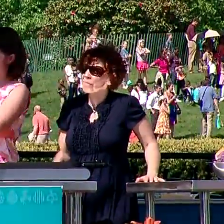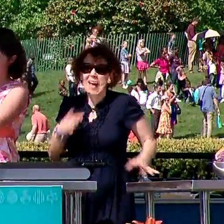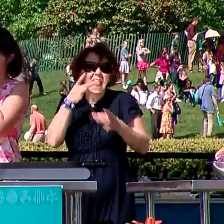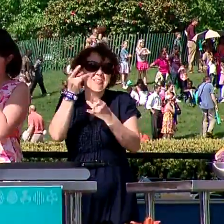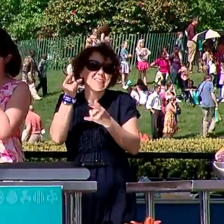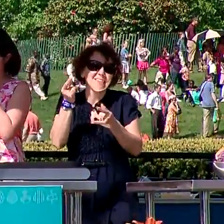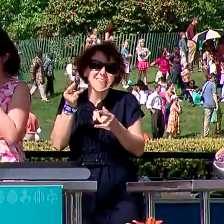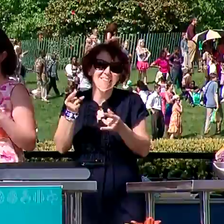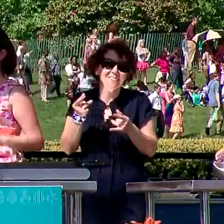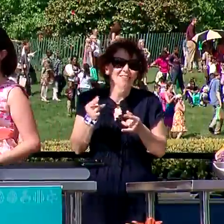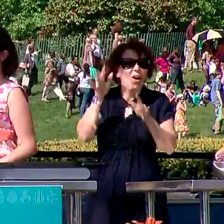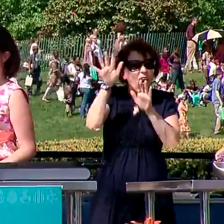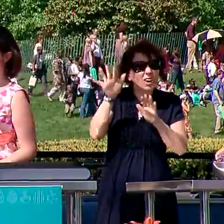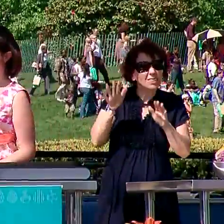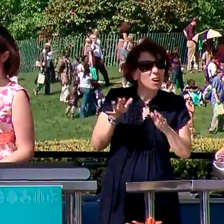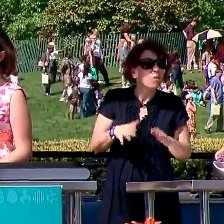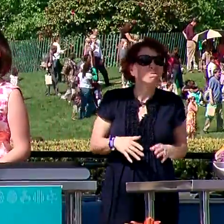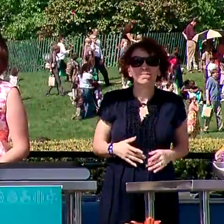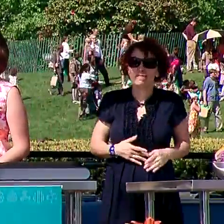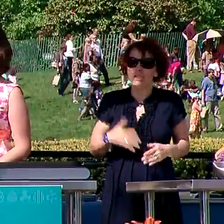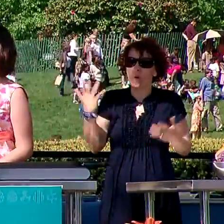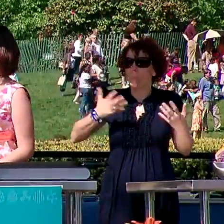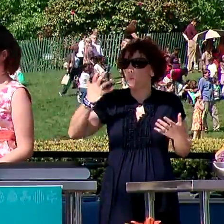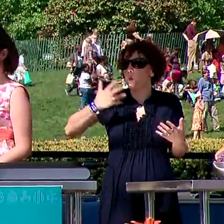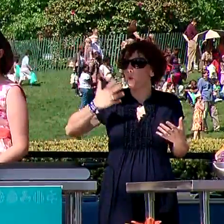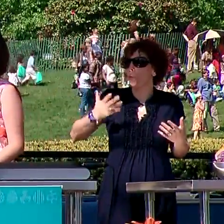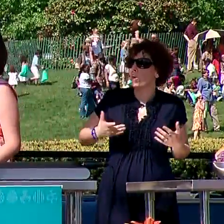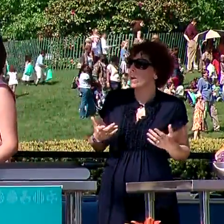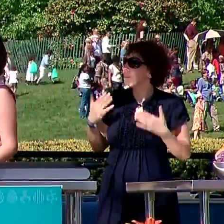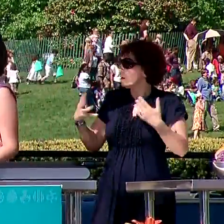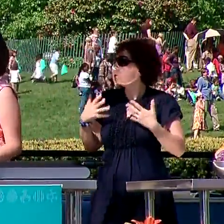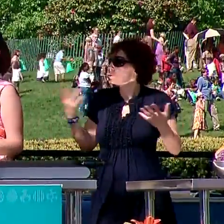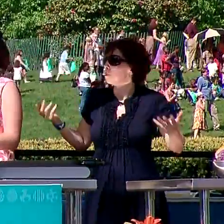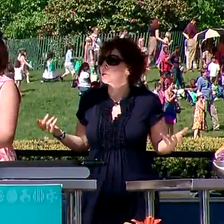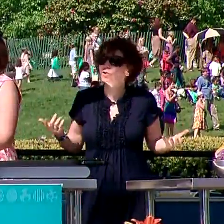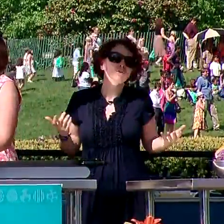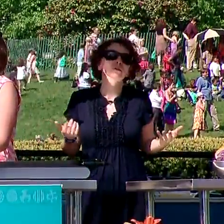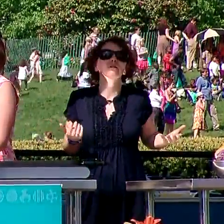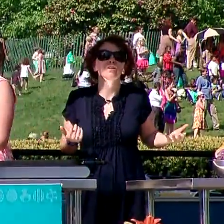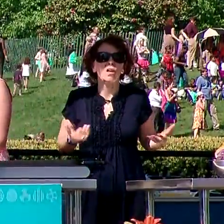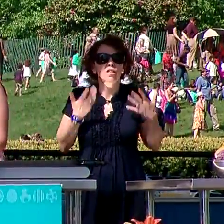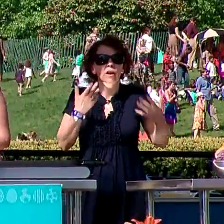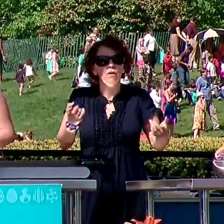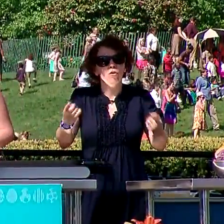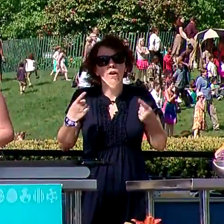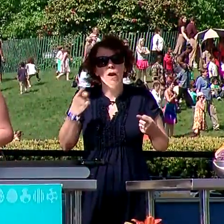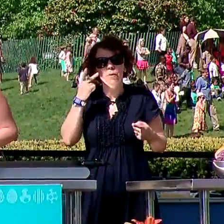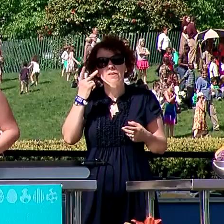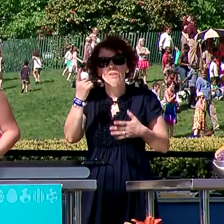Carla Hall: She said awesome, folks. Woo! Thank you so much. Thank you all. Thank you all. See you in about an hour.